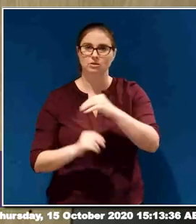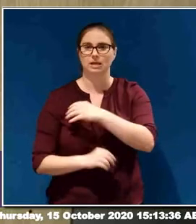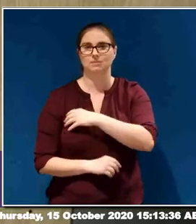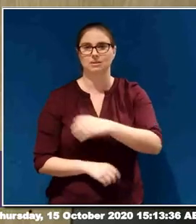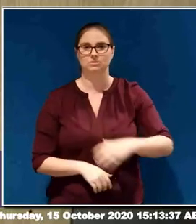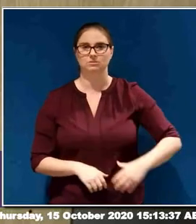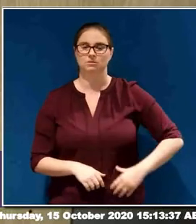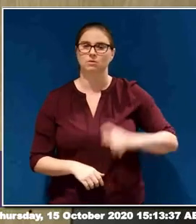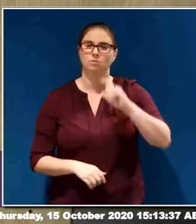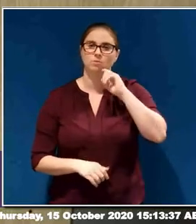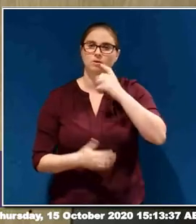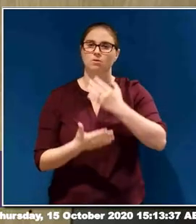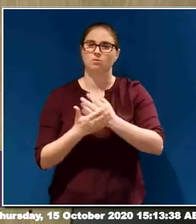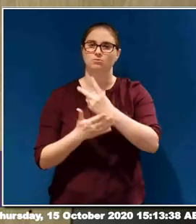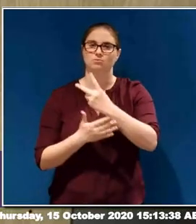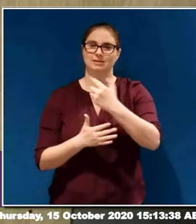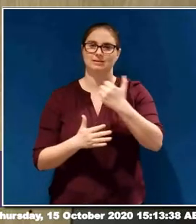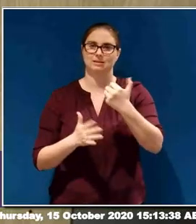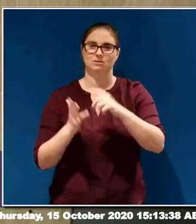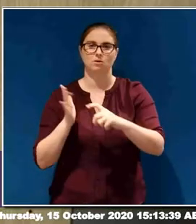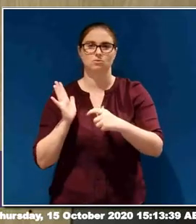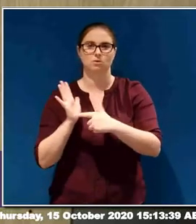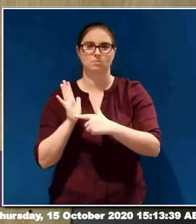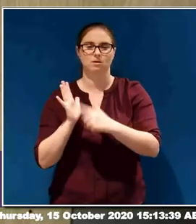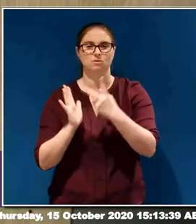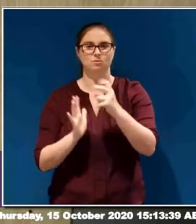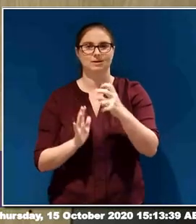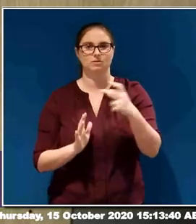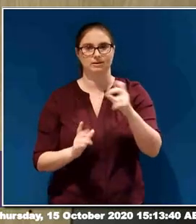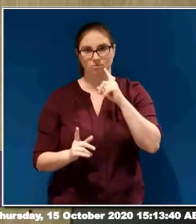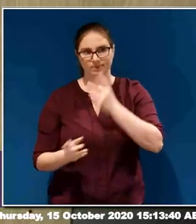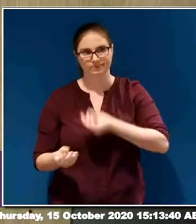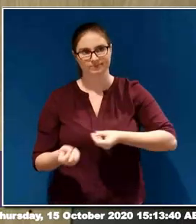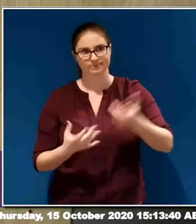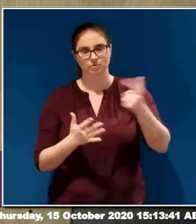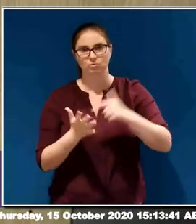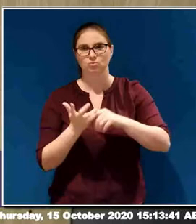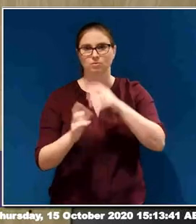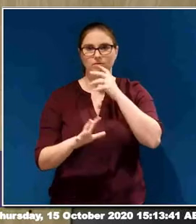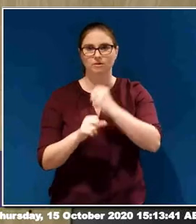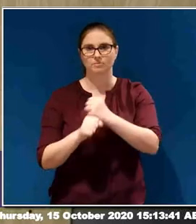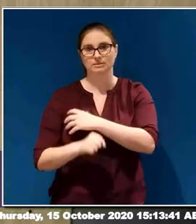And I believe that it will be tabled in Parliament on 25 November 2020.